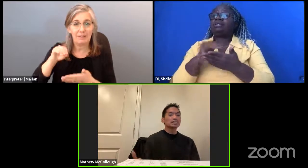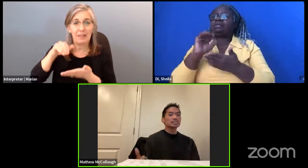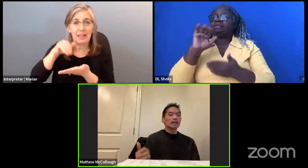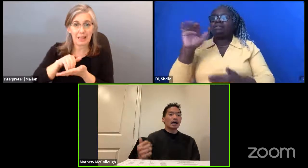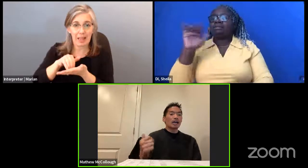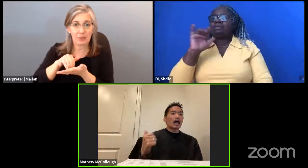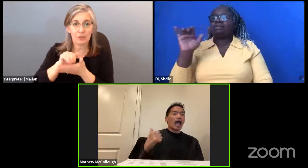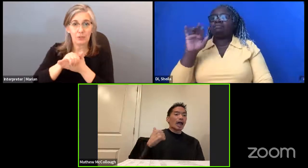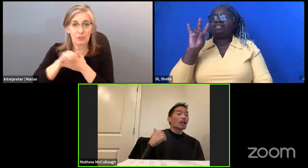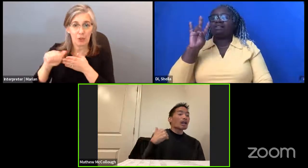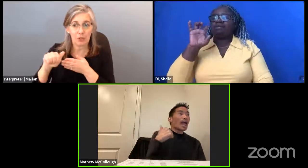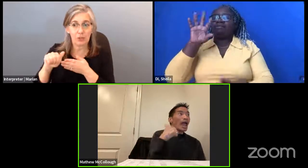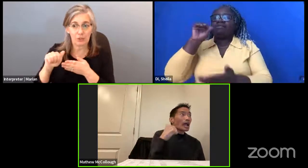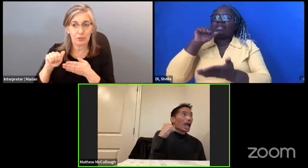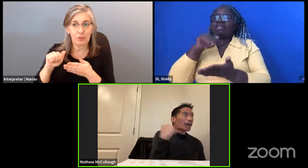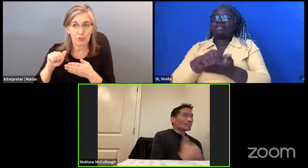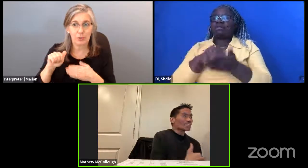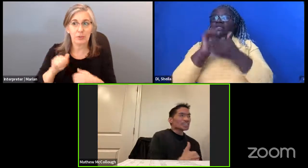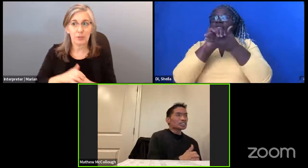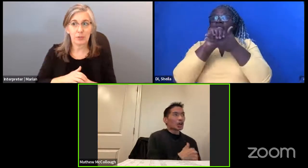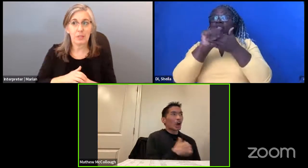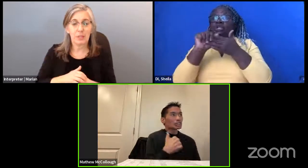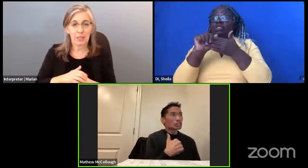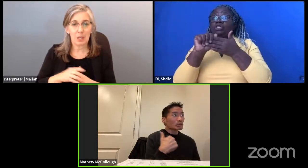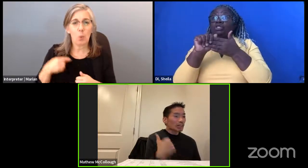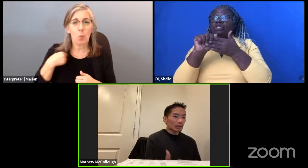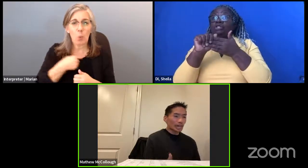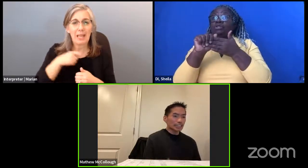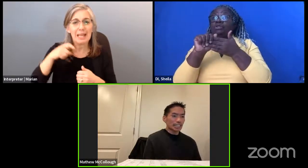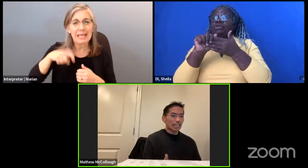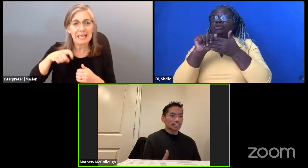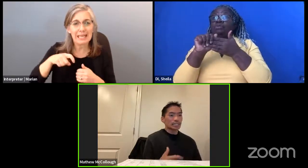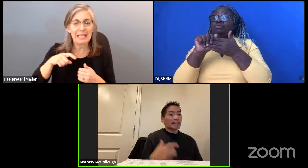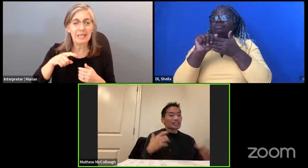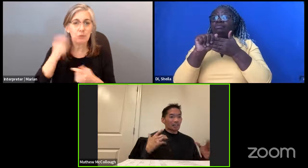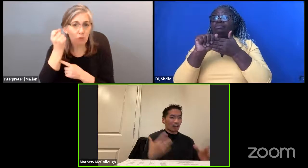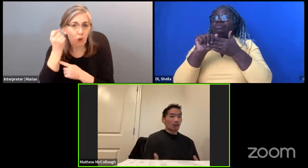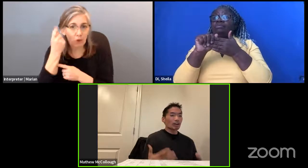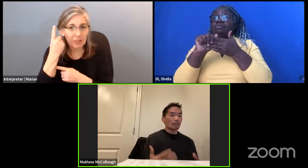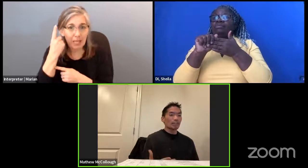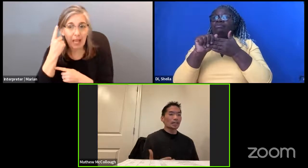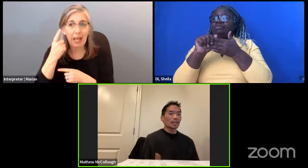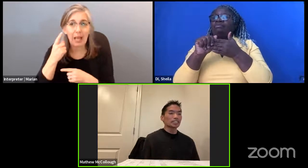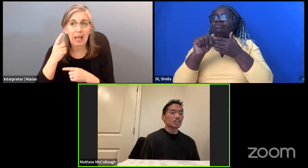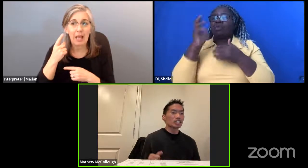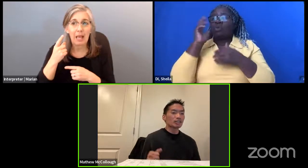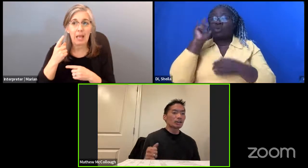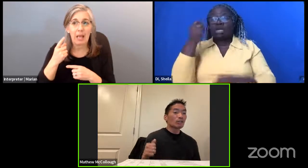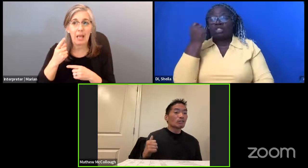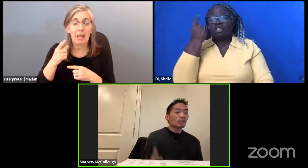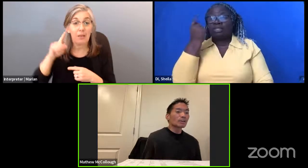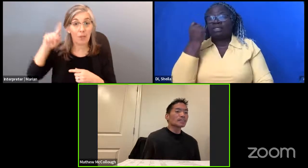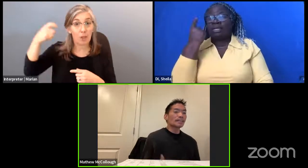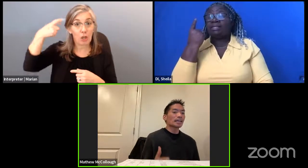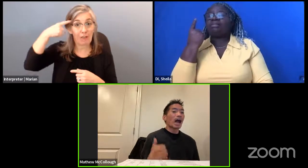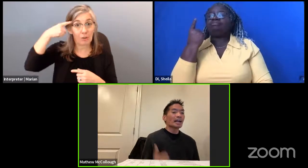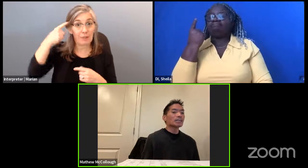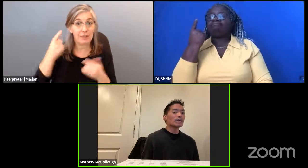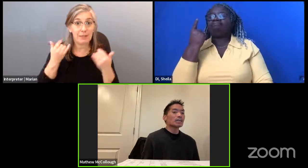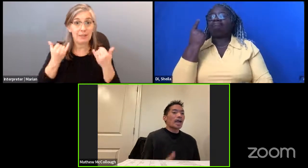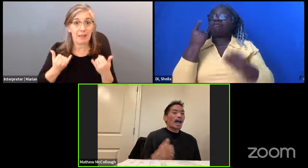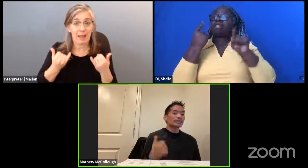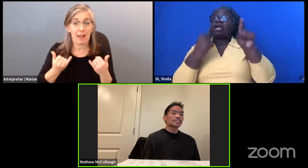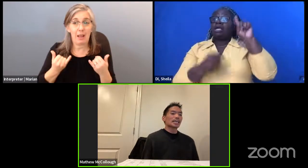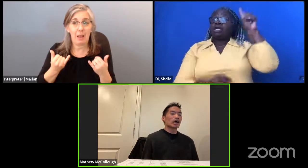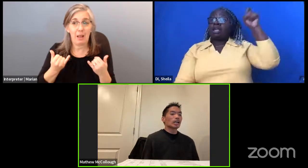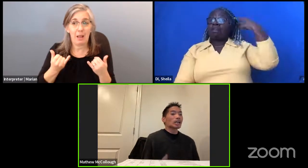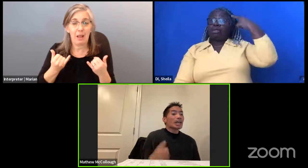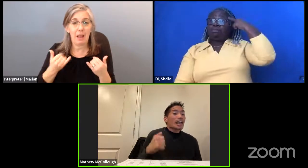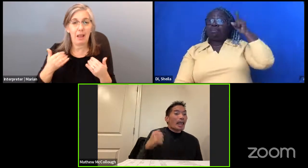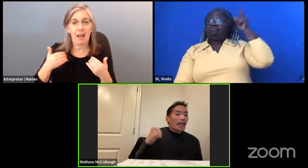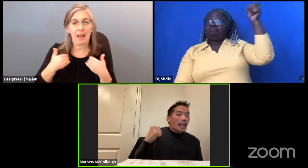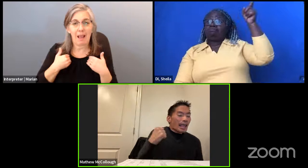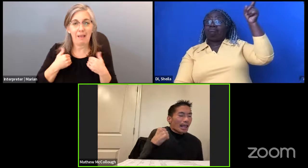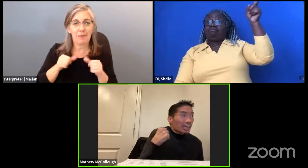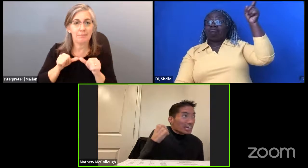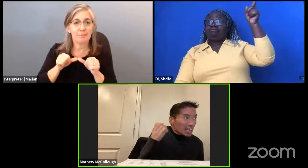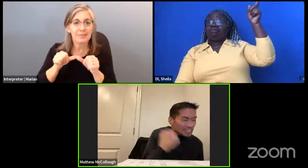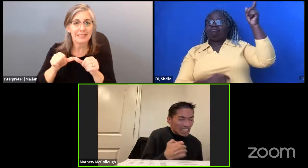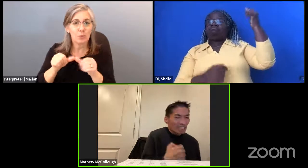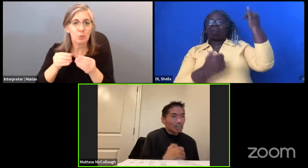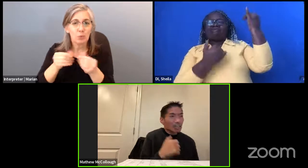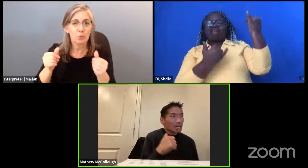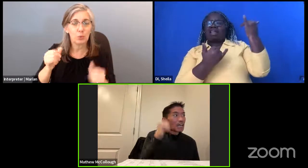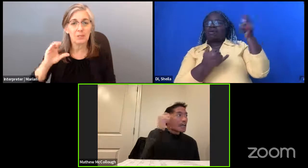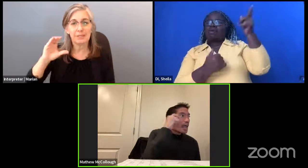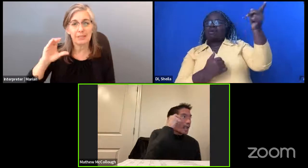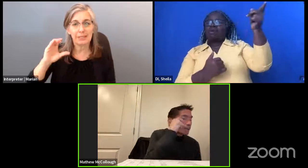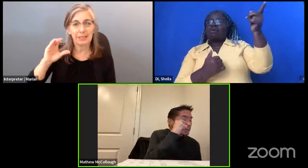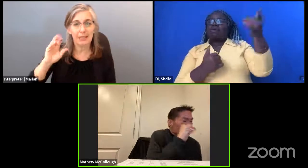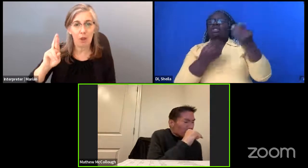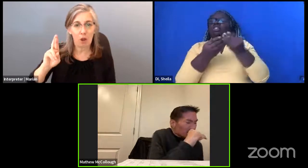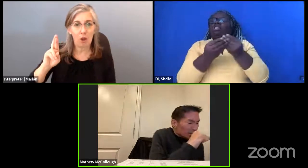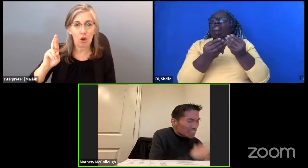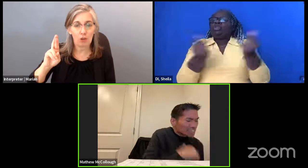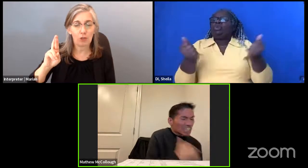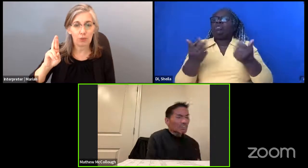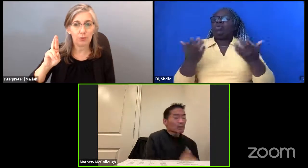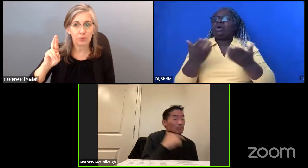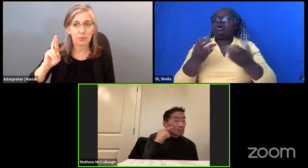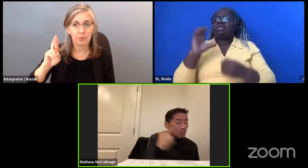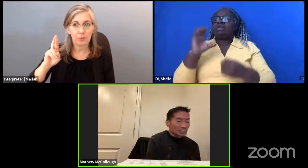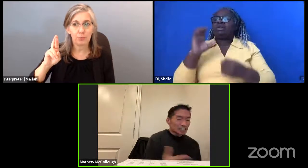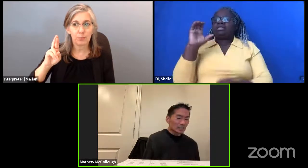We need to also realize that the Federal Government is currently working under a CR, a continuing